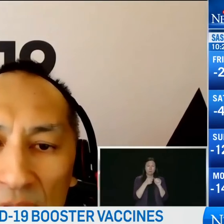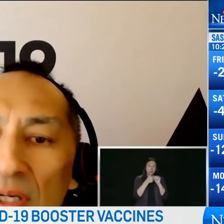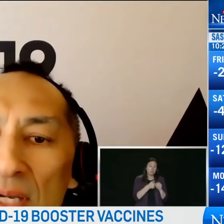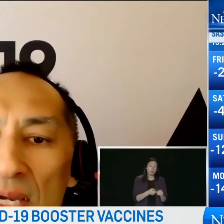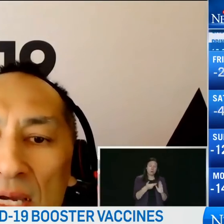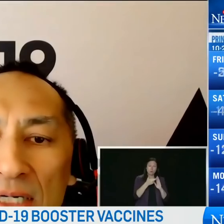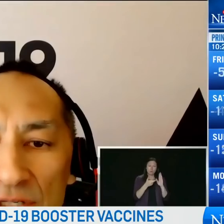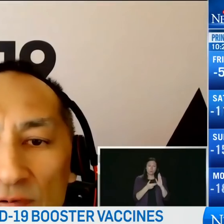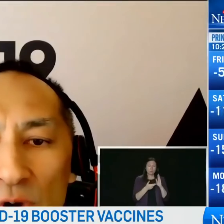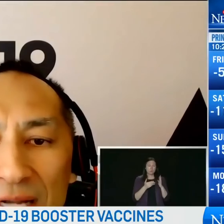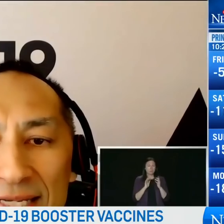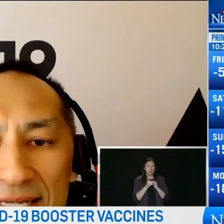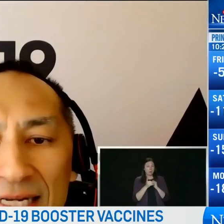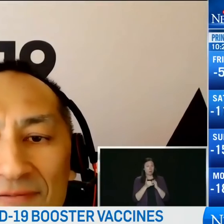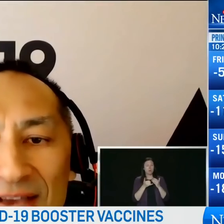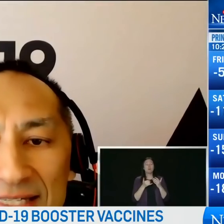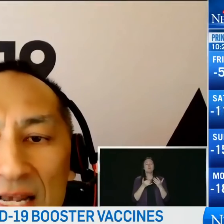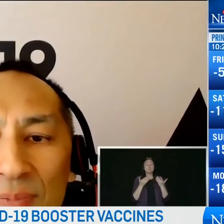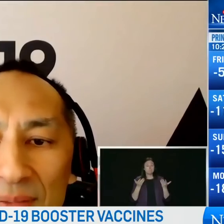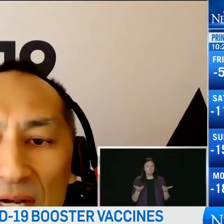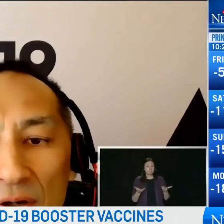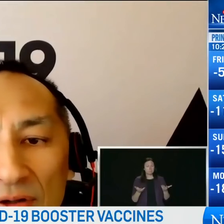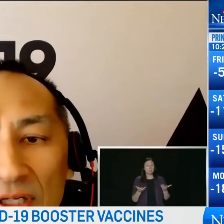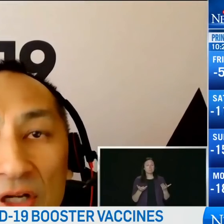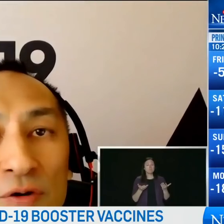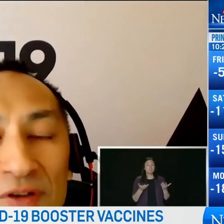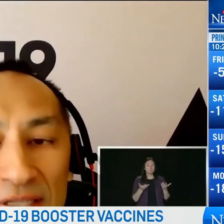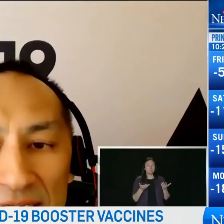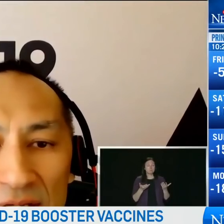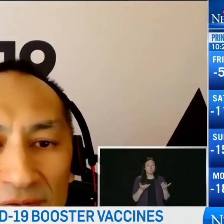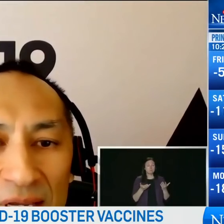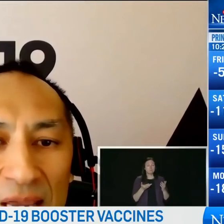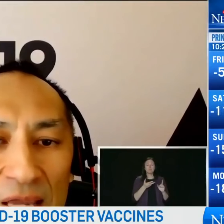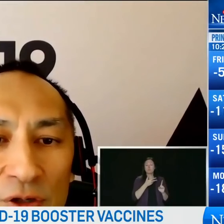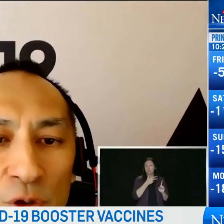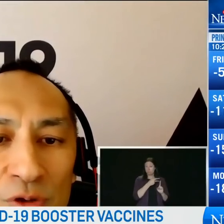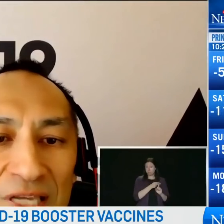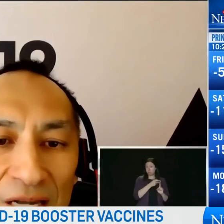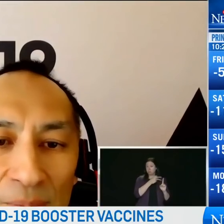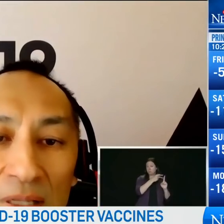AND COLLECTIVELY WHEN WE ALL DO